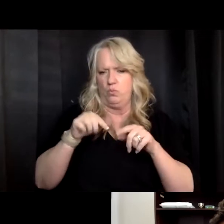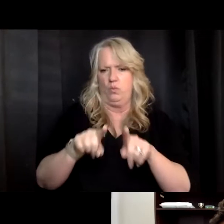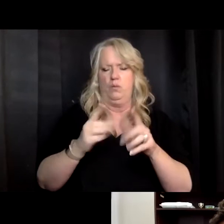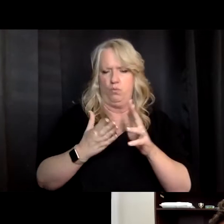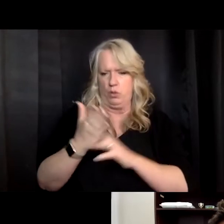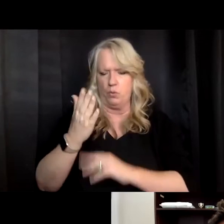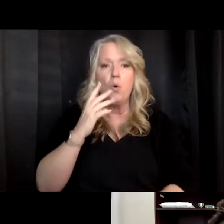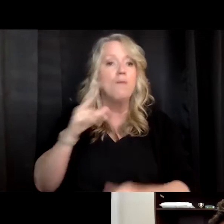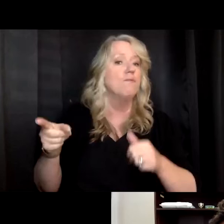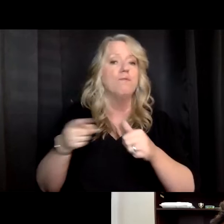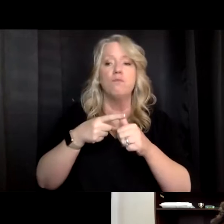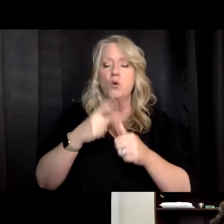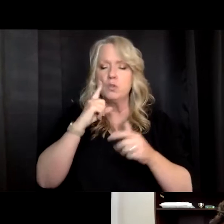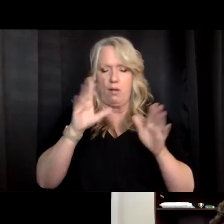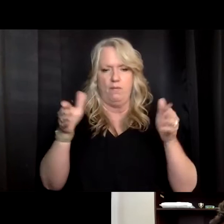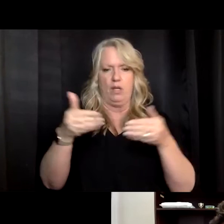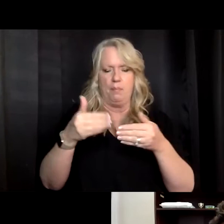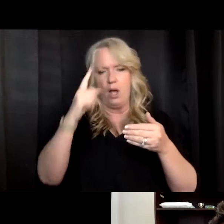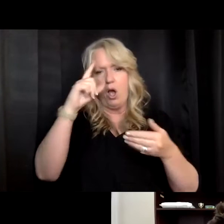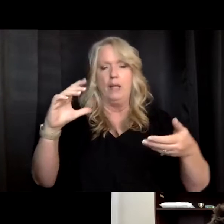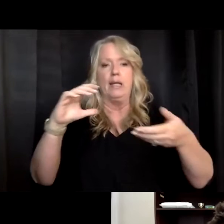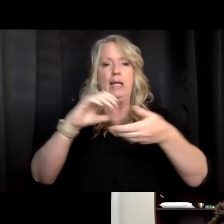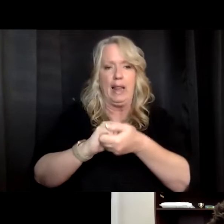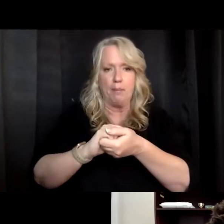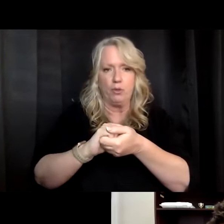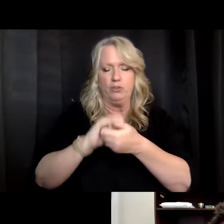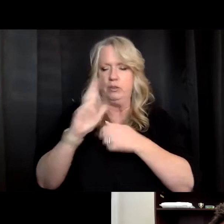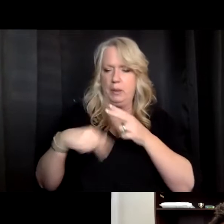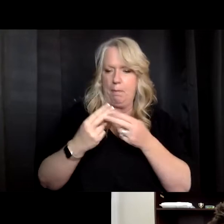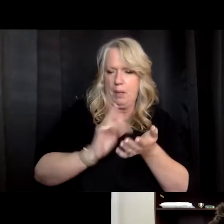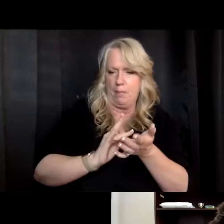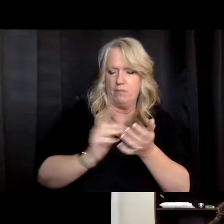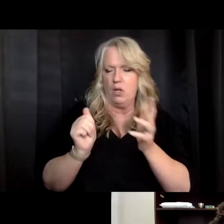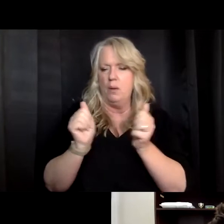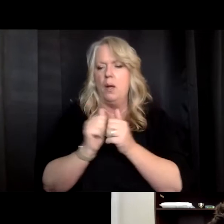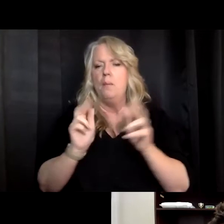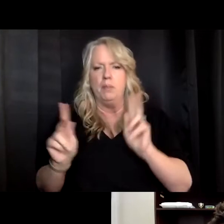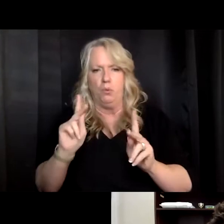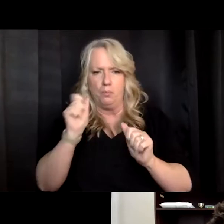TO ASK YOU ABOUT SPECIFIC, IN YOUR LEVEL OF EXPERTISE AS WE GO THROUGH THAT. ONE OF THE FIRST ONES, IS FOCUS